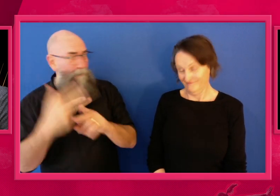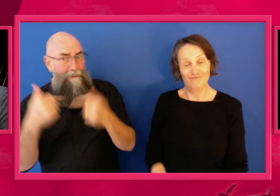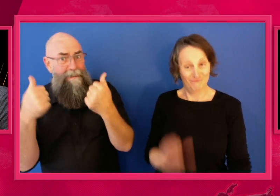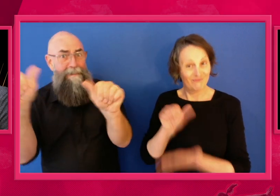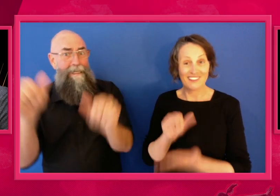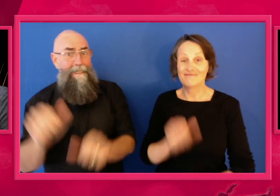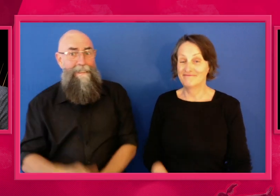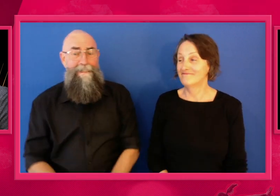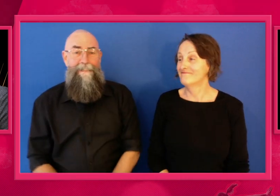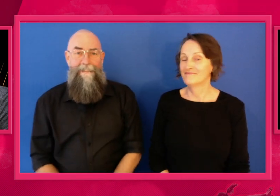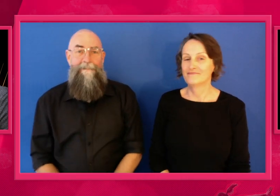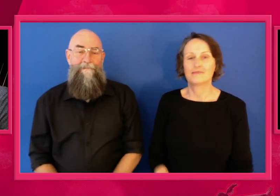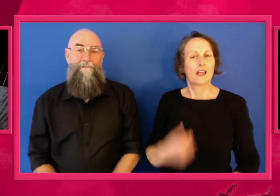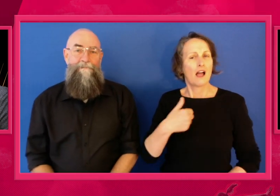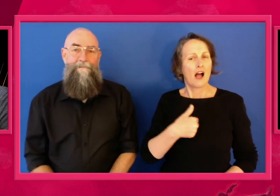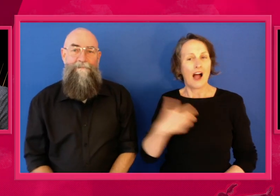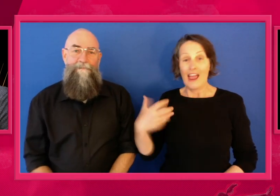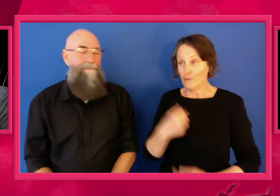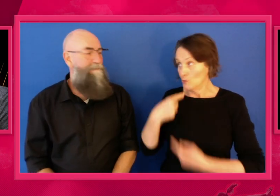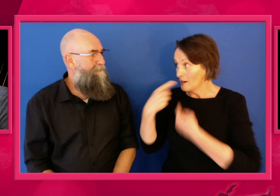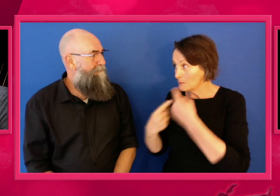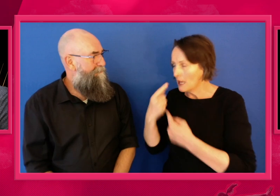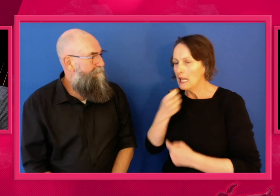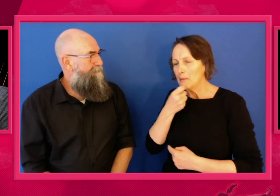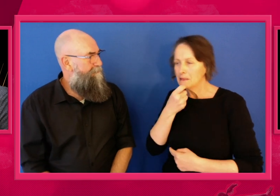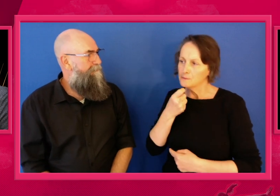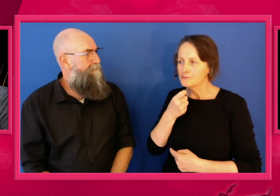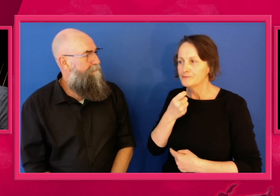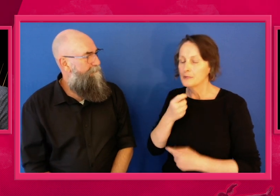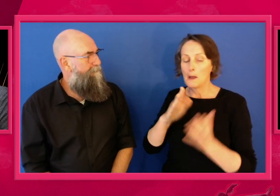Georgie Tunny: Kurt, I do have to let you in on a little secret. So, Michael Burian,